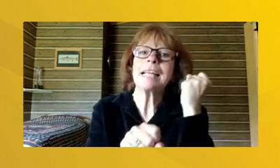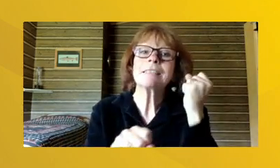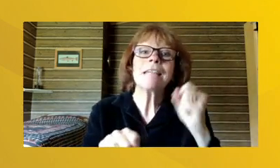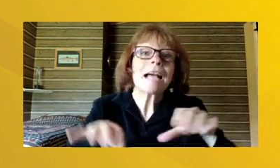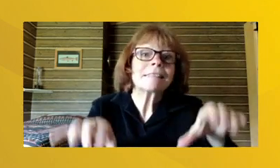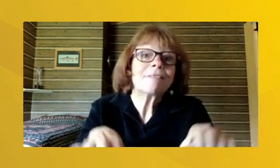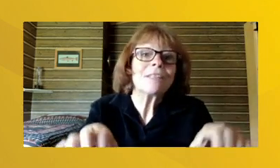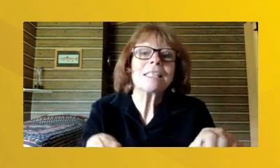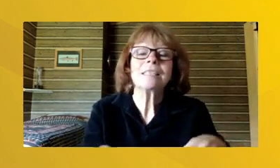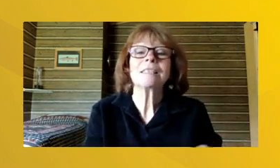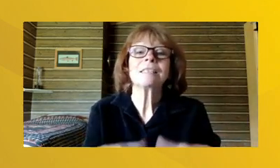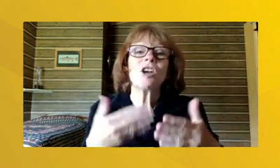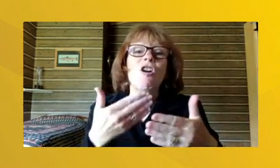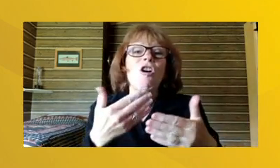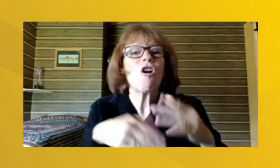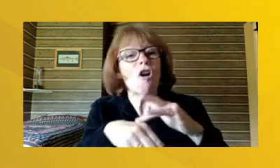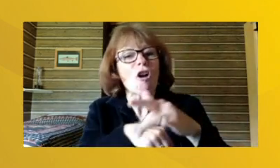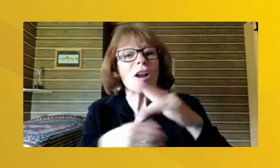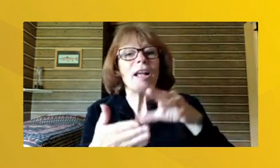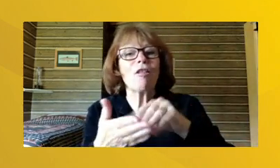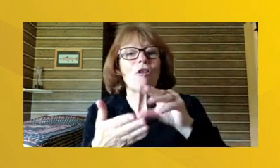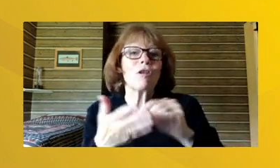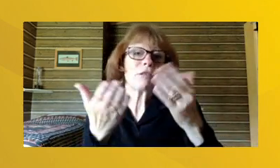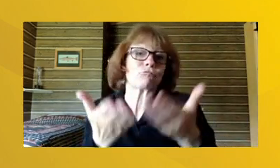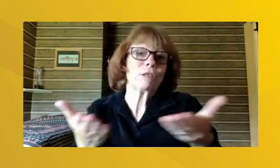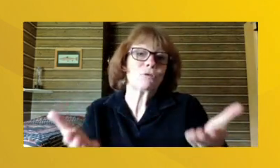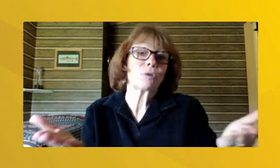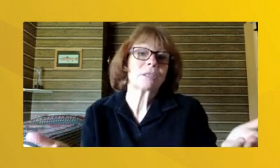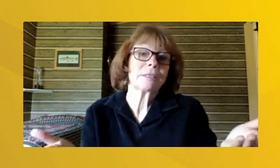And this is our big push towards that.